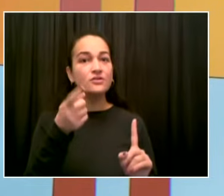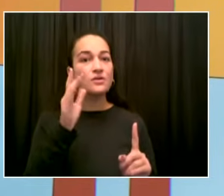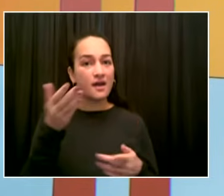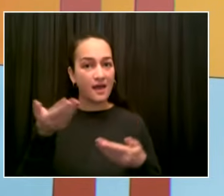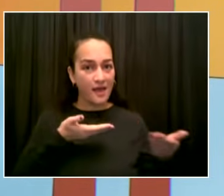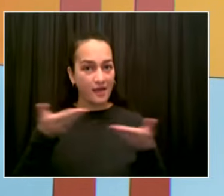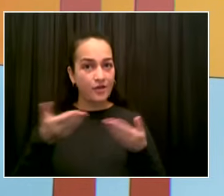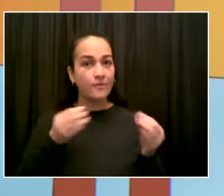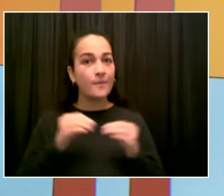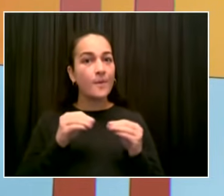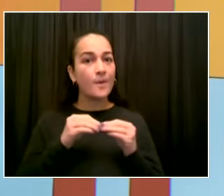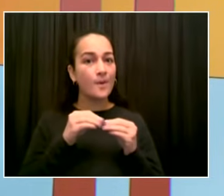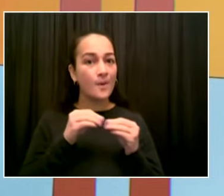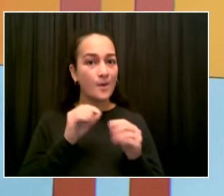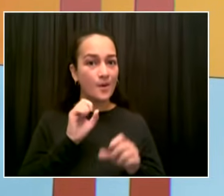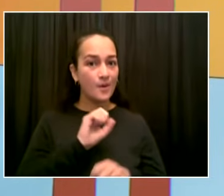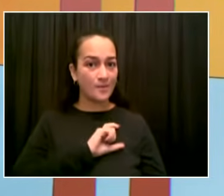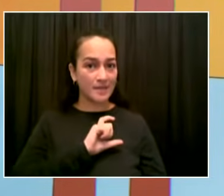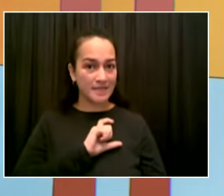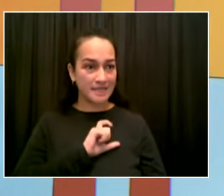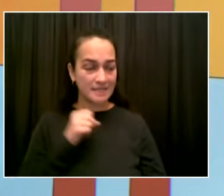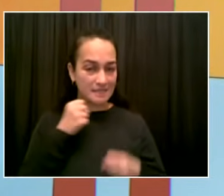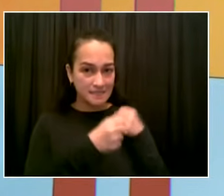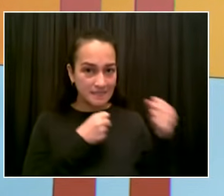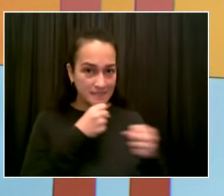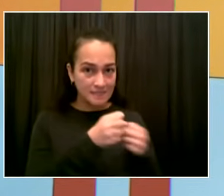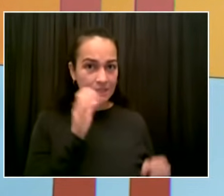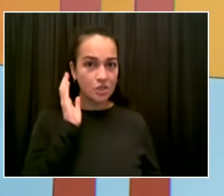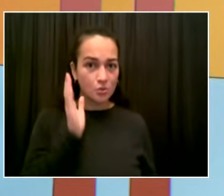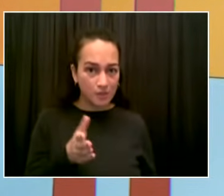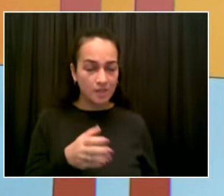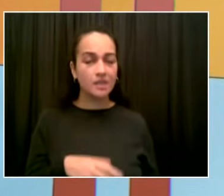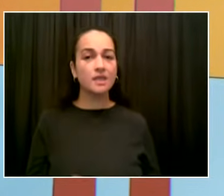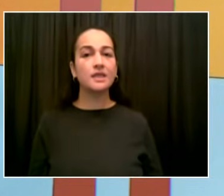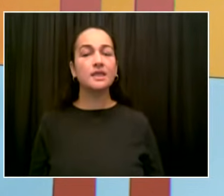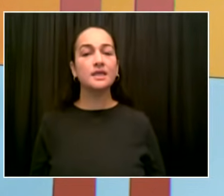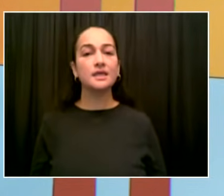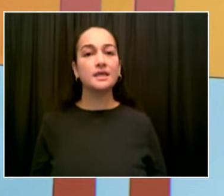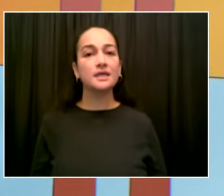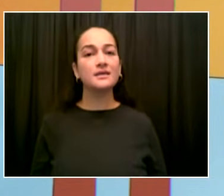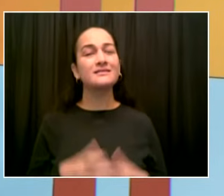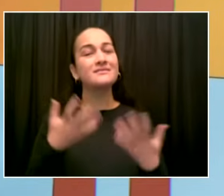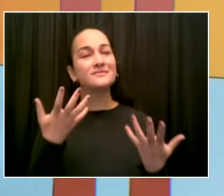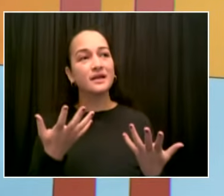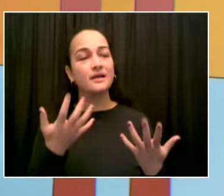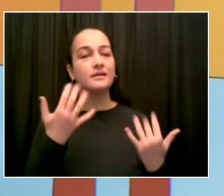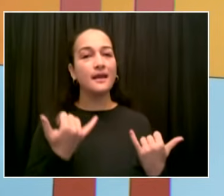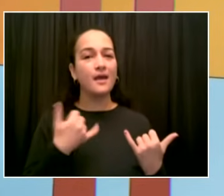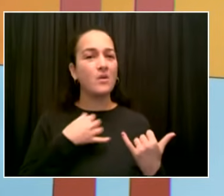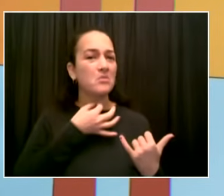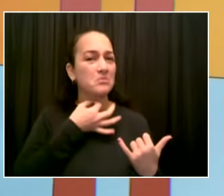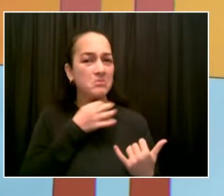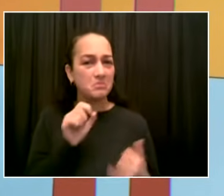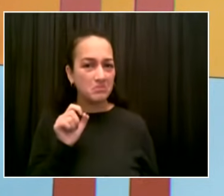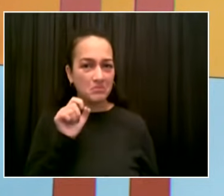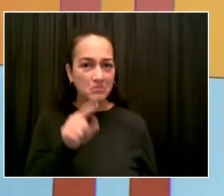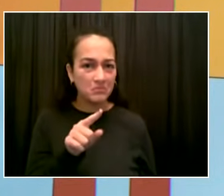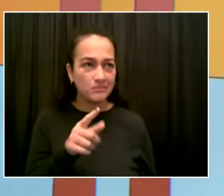GOI NGTO HIRE PRIAVTESE CURITY TO PICK UP